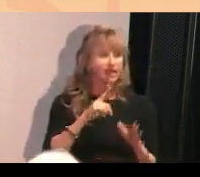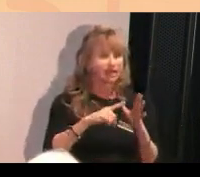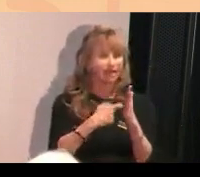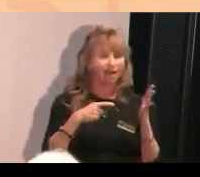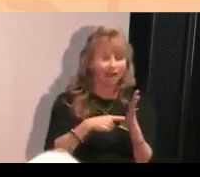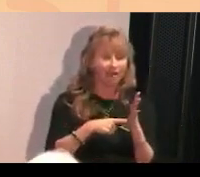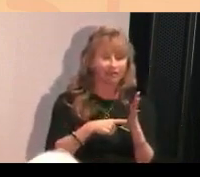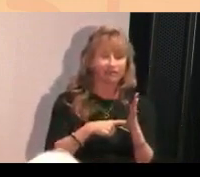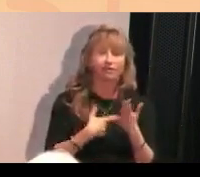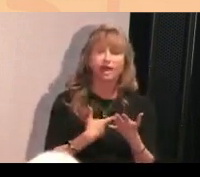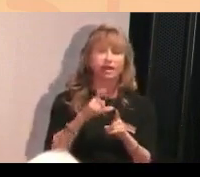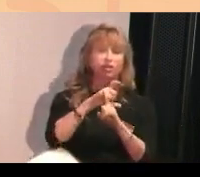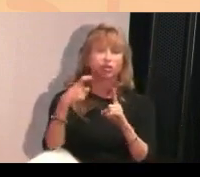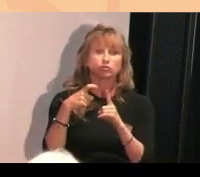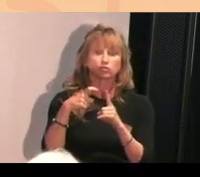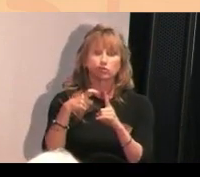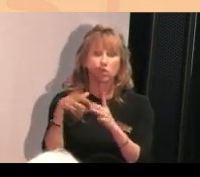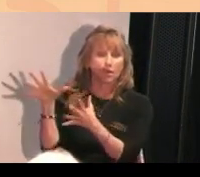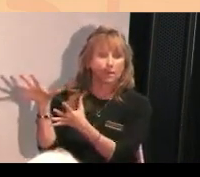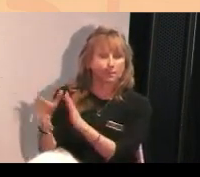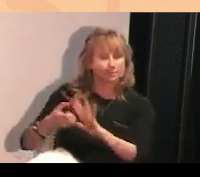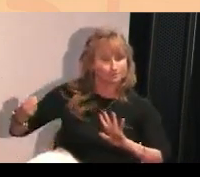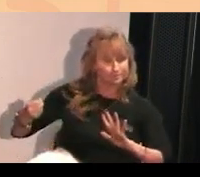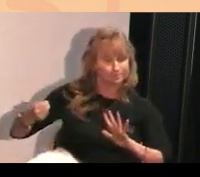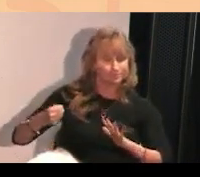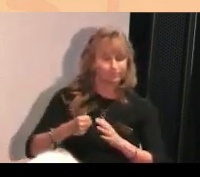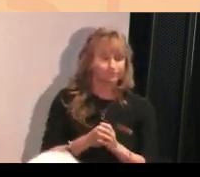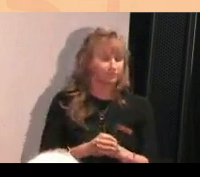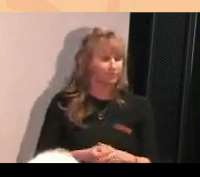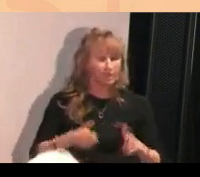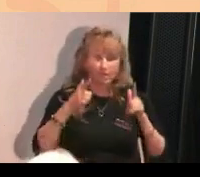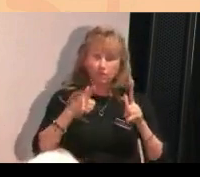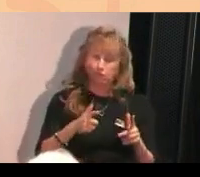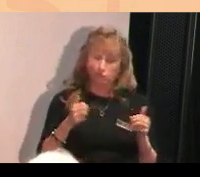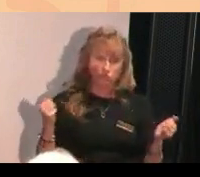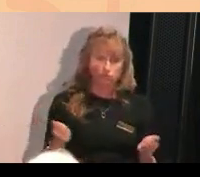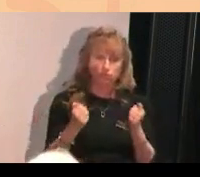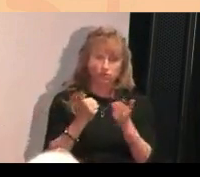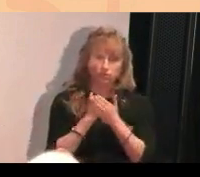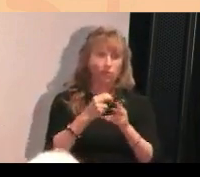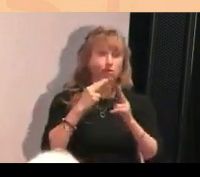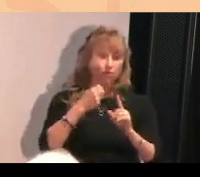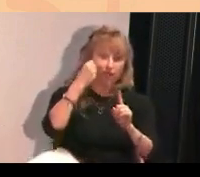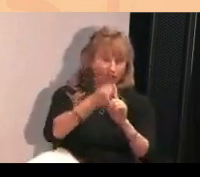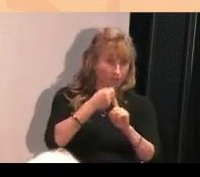and there was strong support for advocacy on issues such as legislative change and awareness